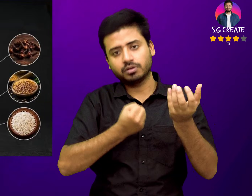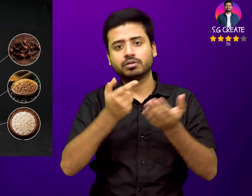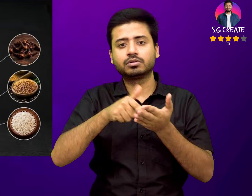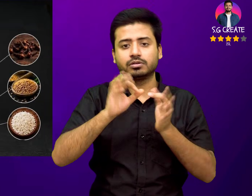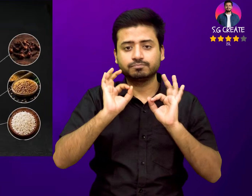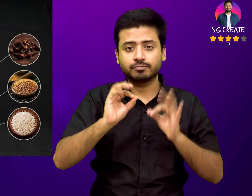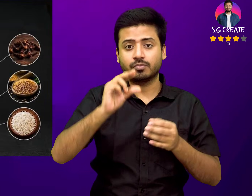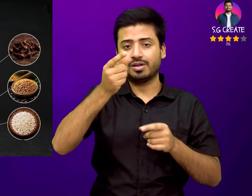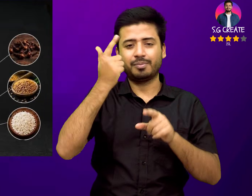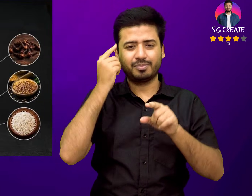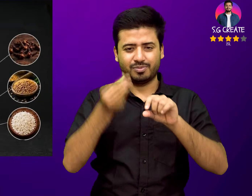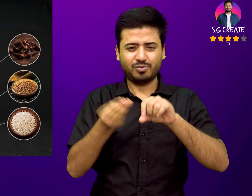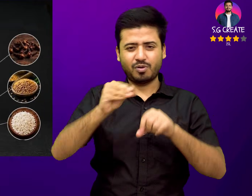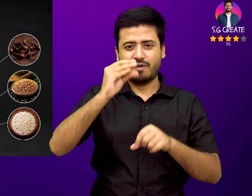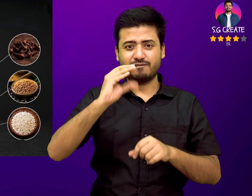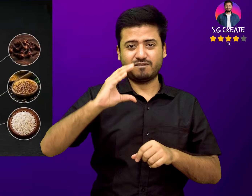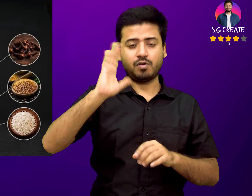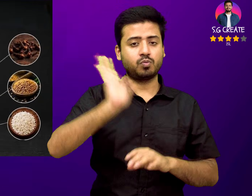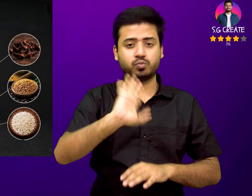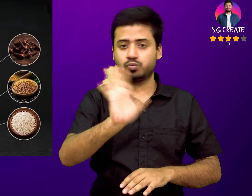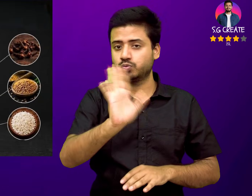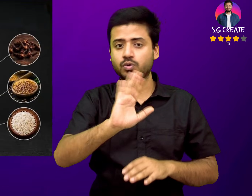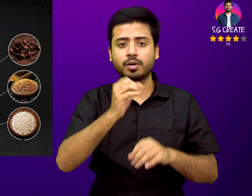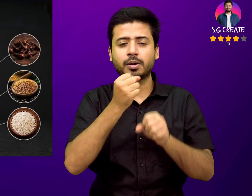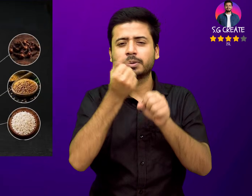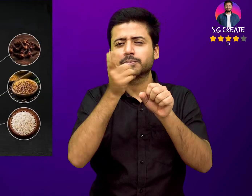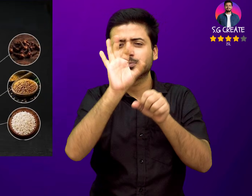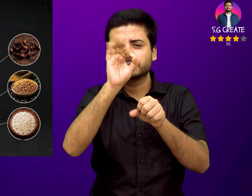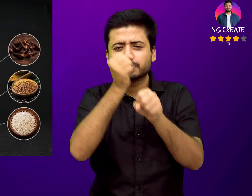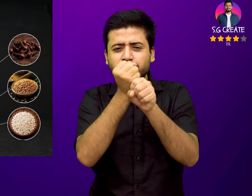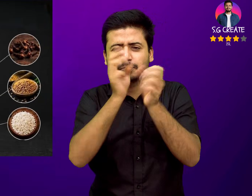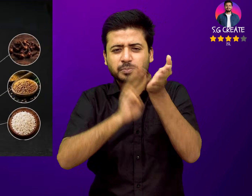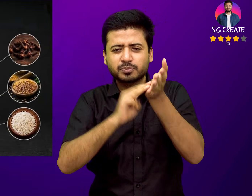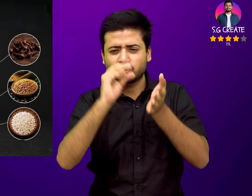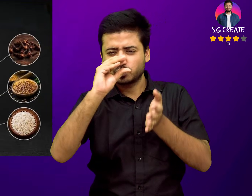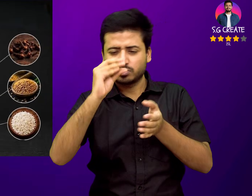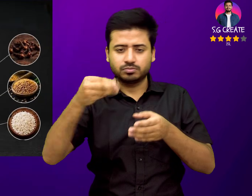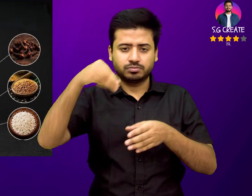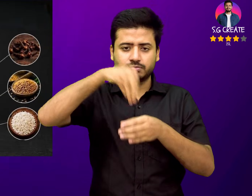how easily your hair absorbs and retains moisture. The ingredients in this DIY spray